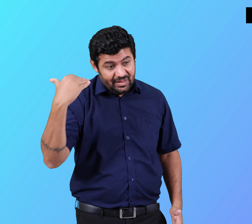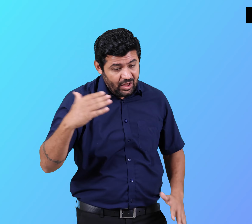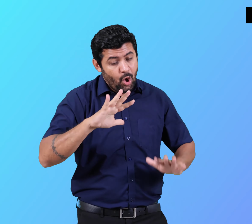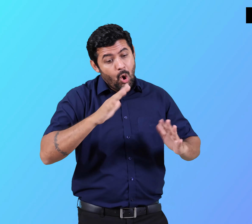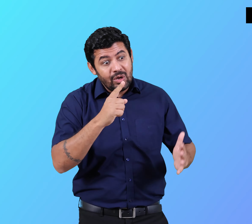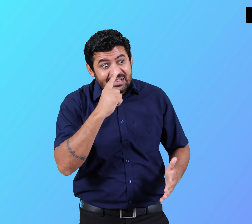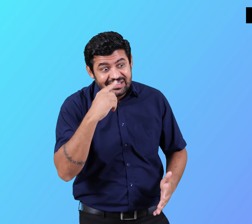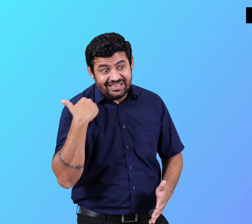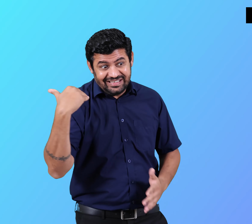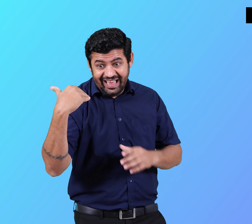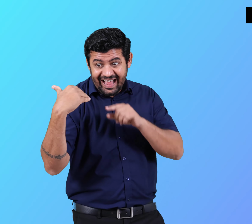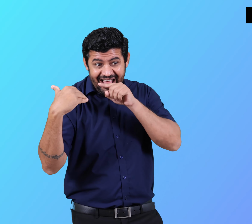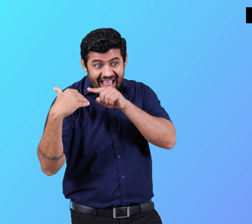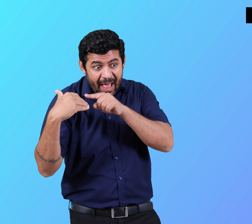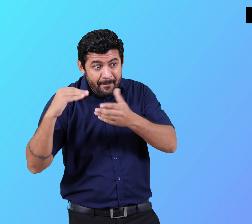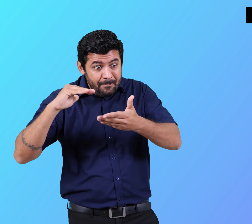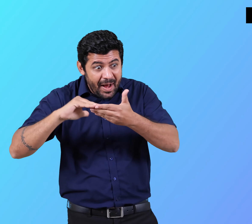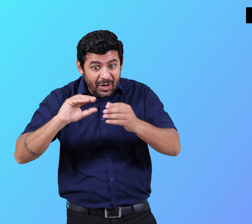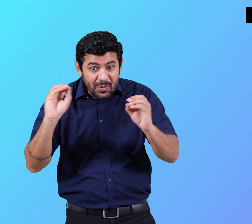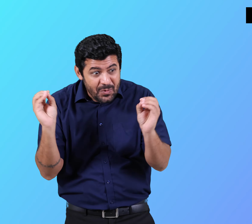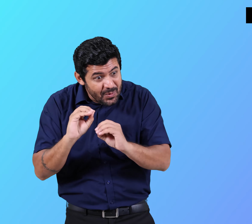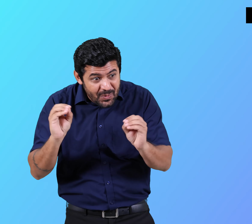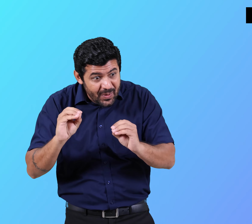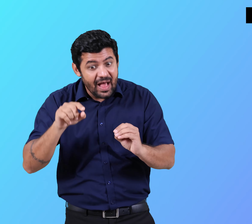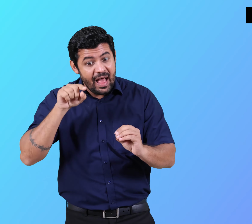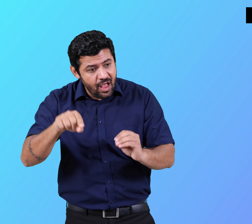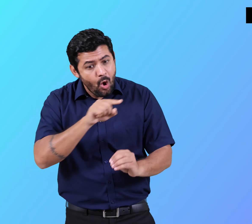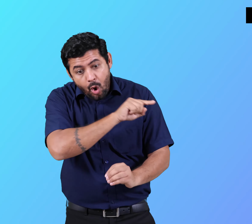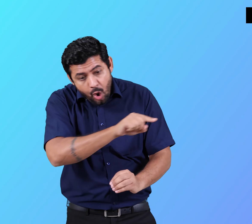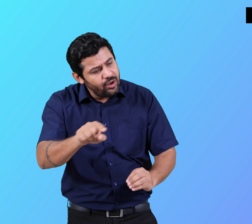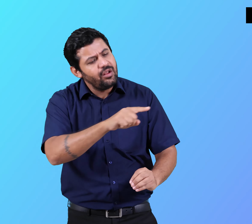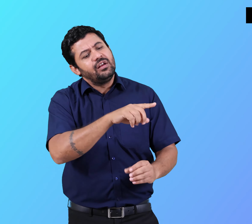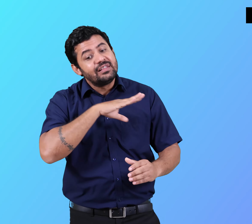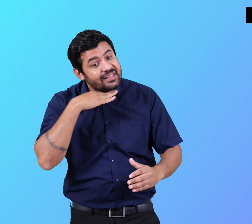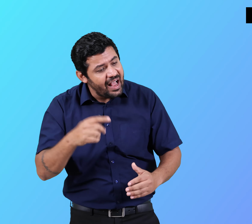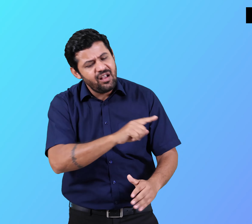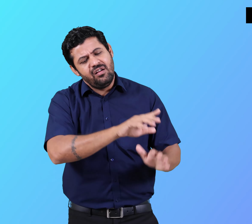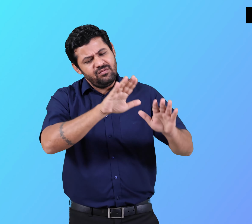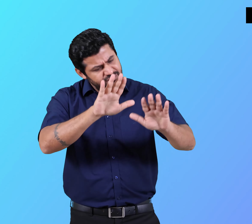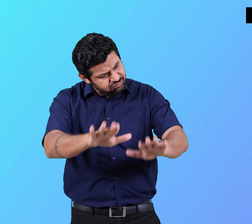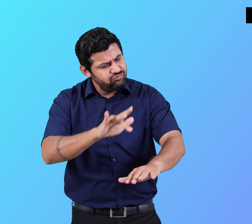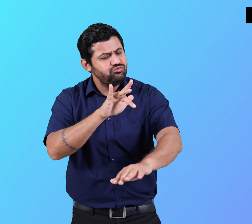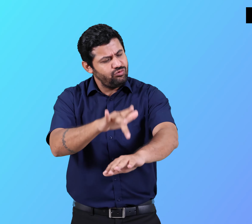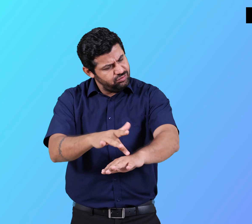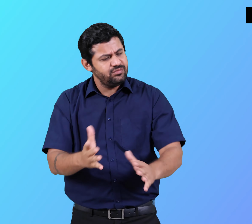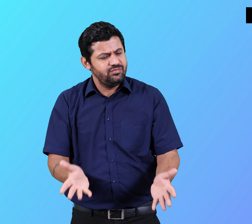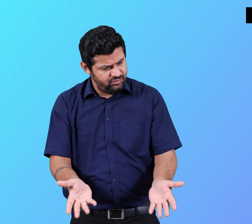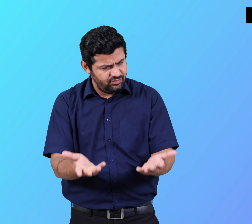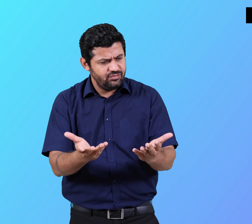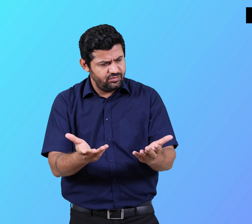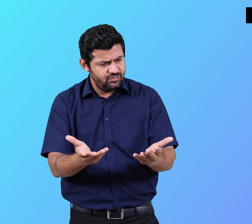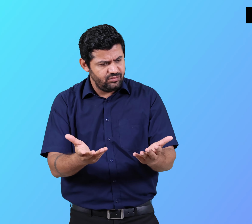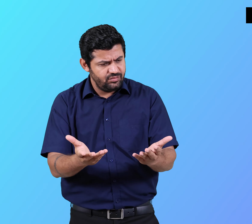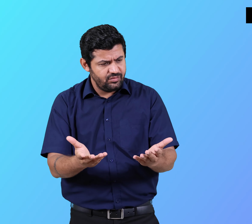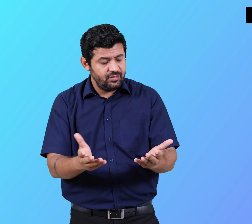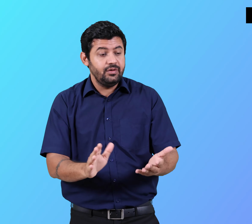his unmarried sister. (This sister is close to him because she has no husband. So the priest may make himself unclean for her if she dies.)